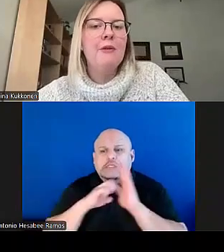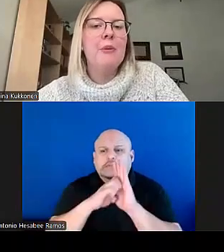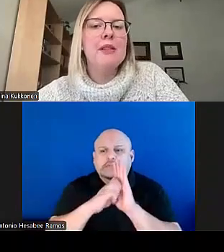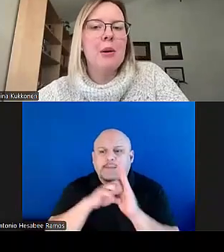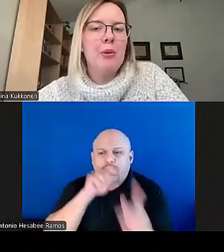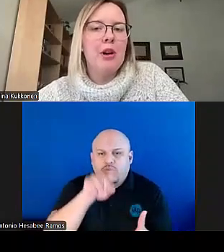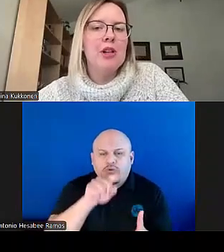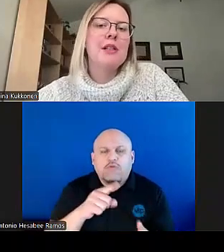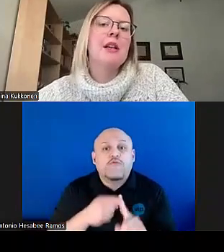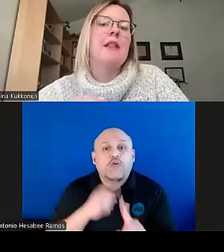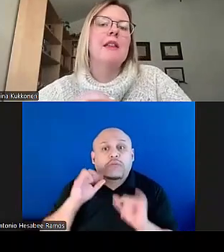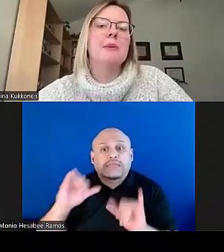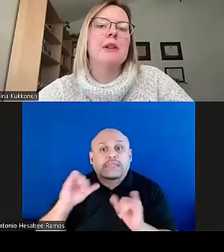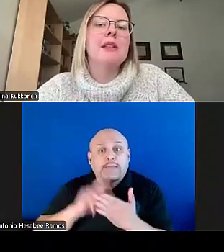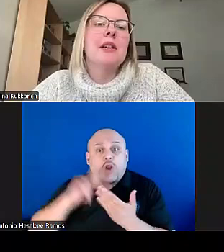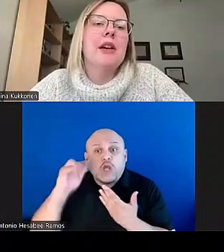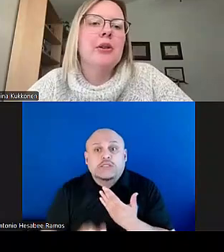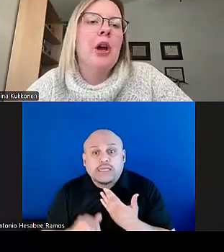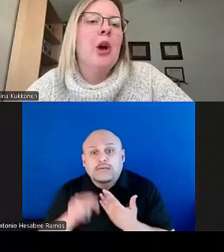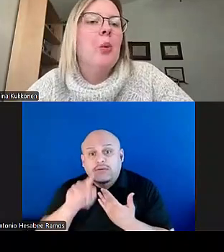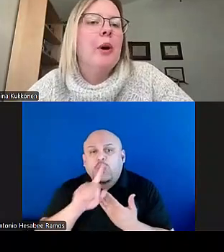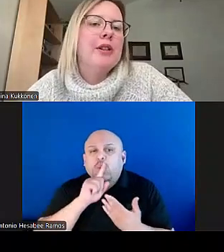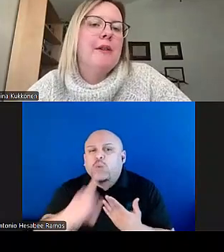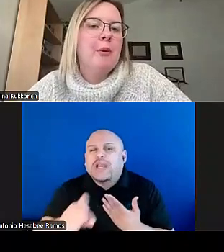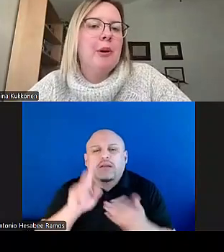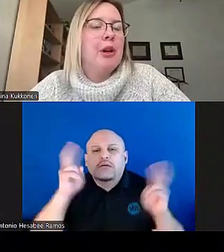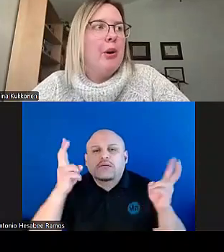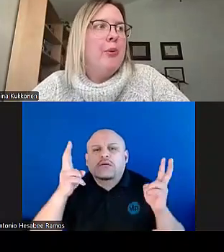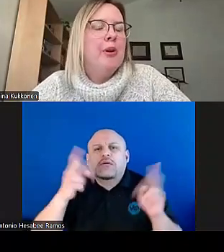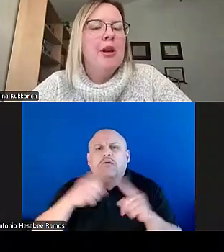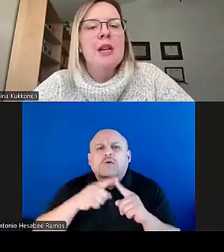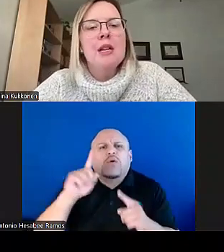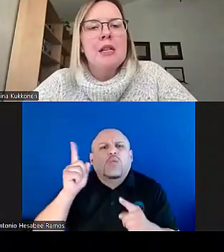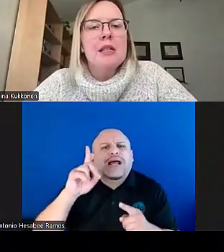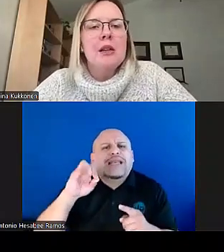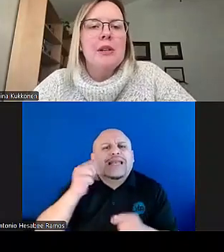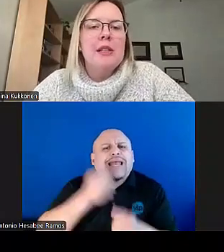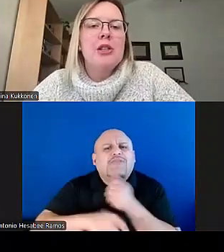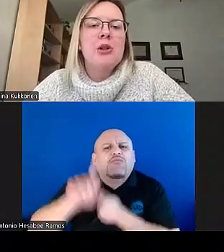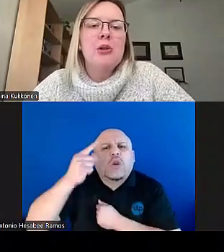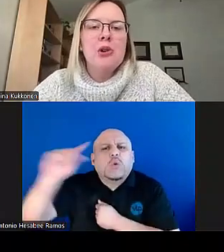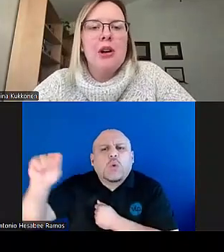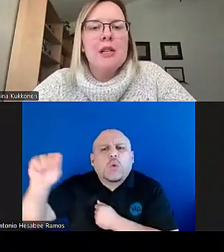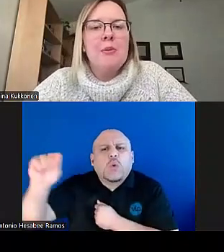from the same project, and this one is entitled, where Did Everyone Go? So we see two drawings from